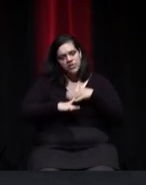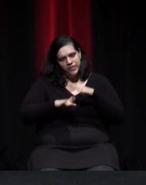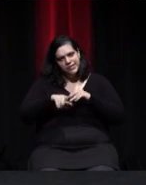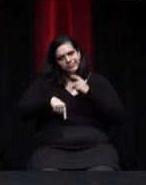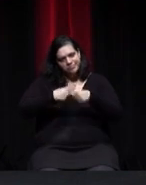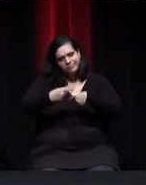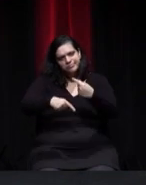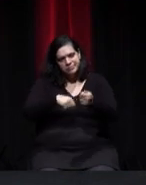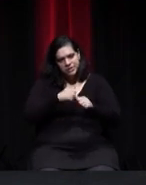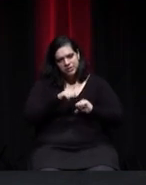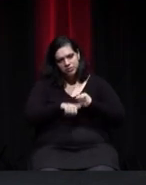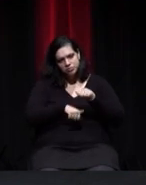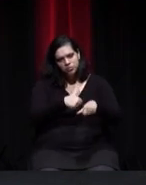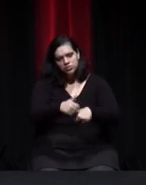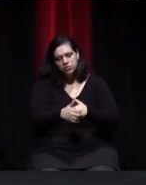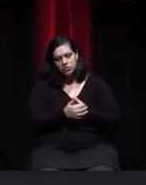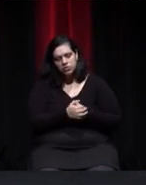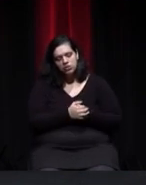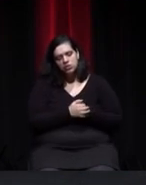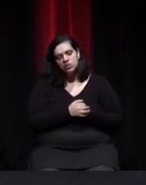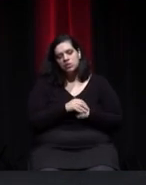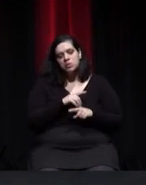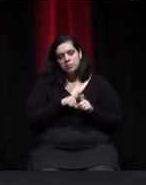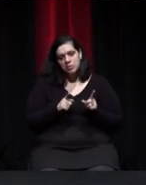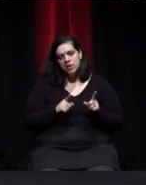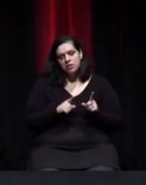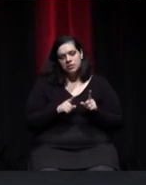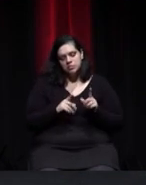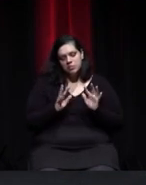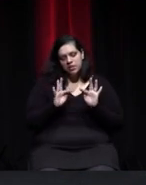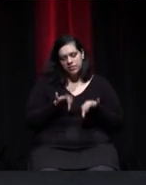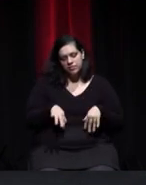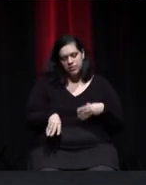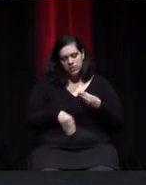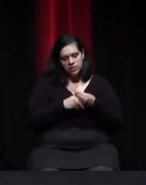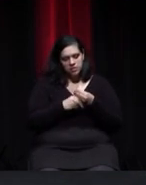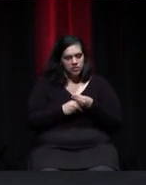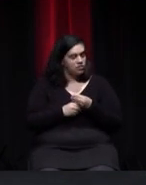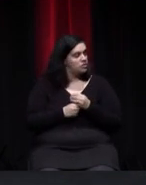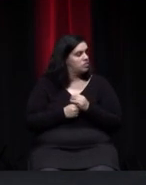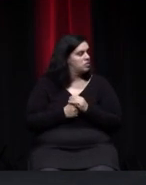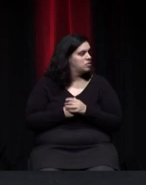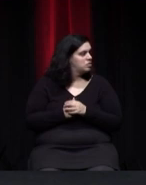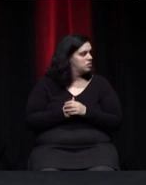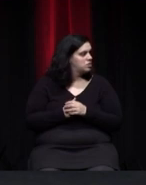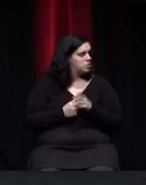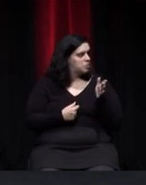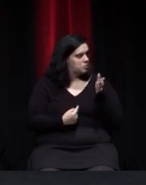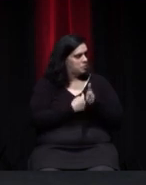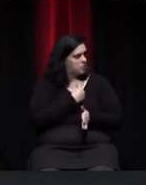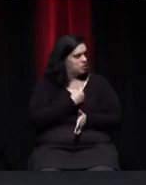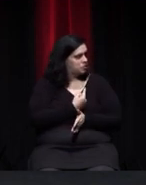For the final considerations, with the question Aurea has retaken.